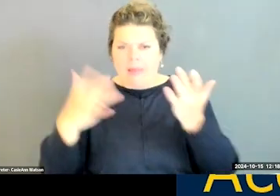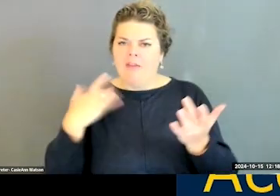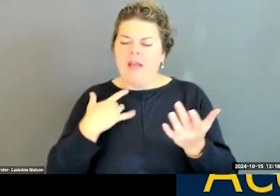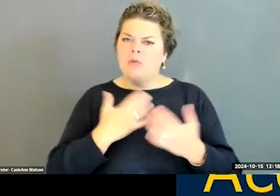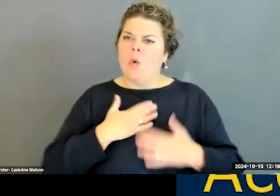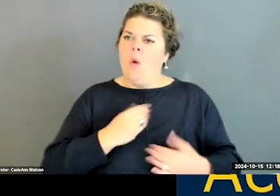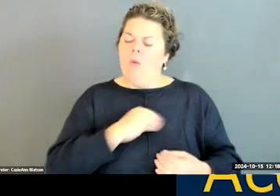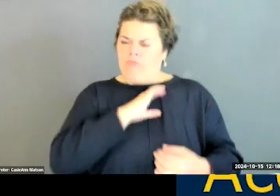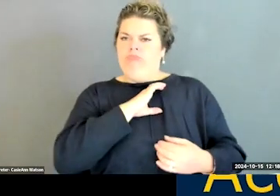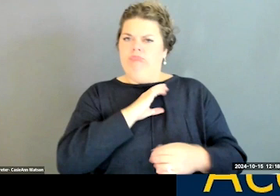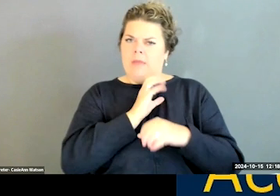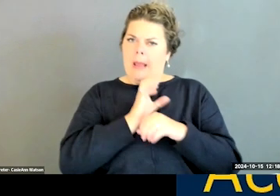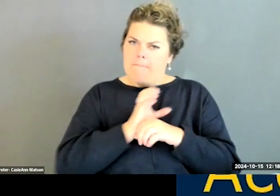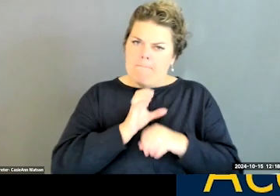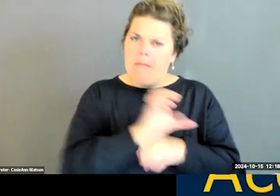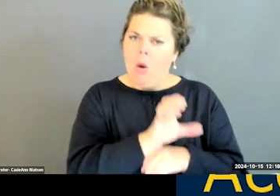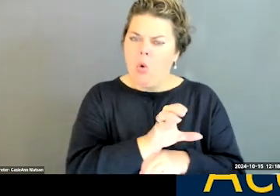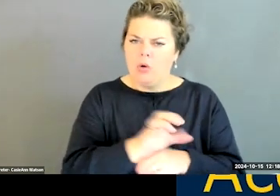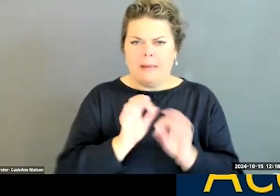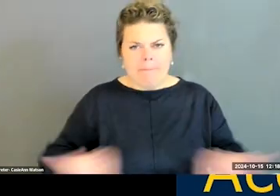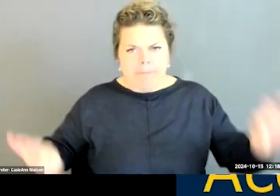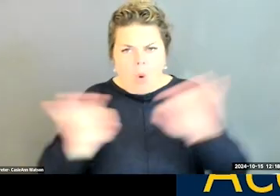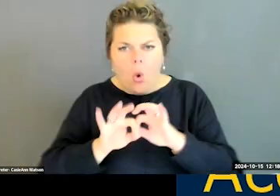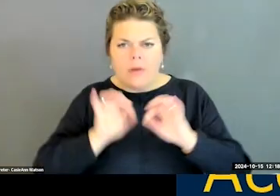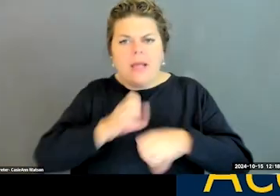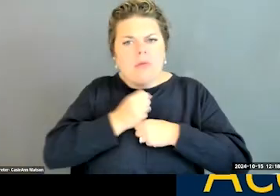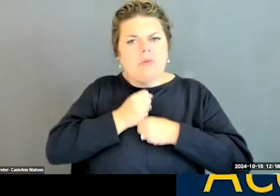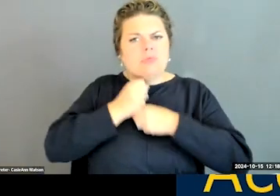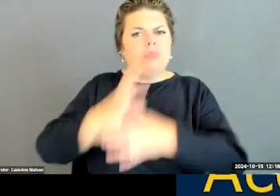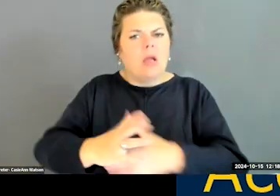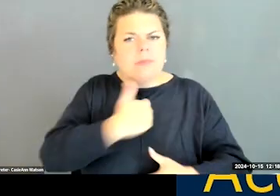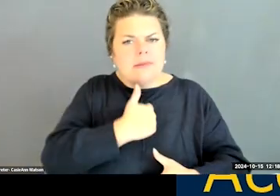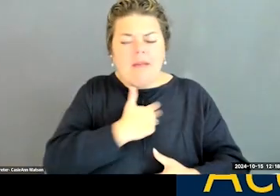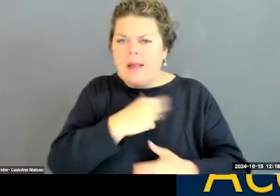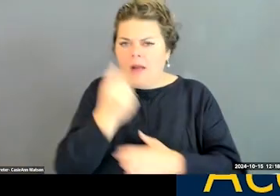"as it underscores the importance of being able "to express one's self and understand others."